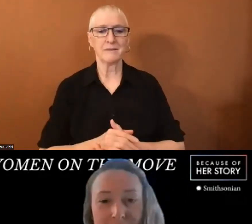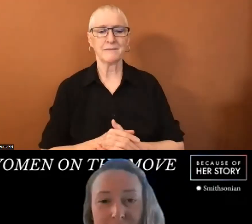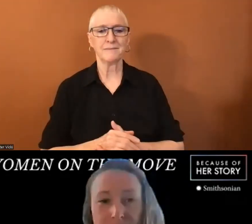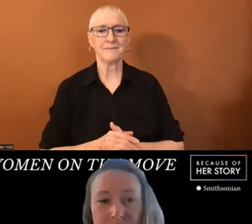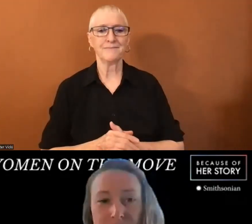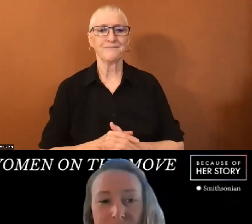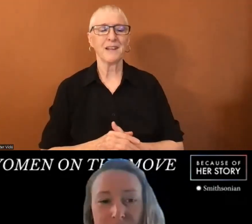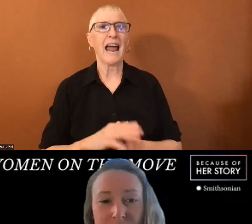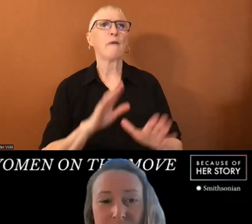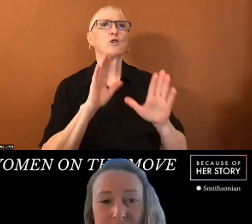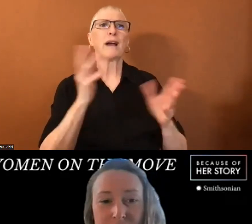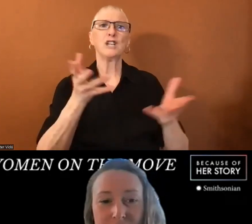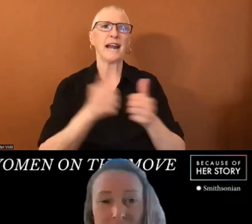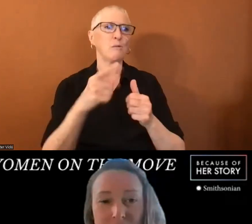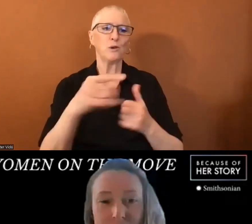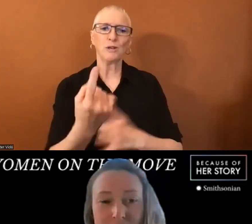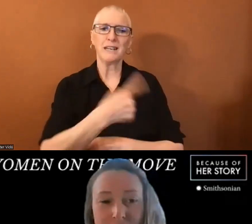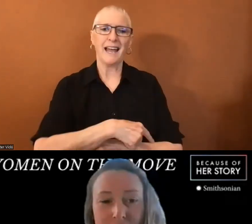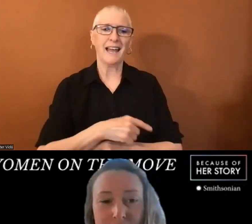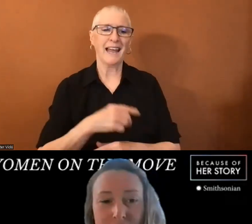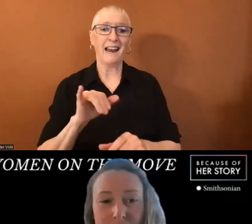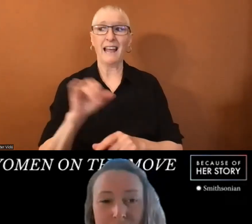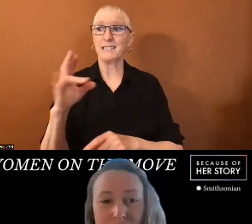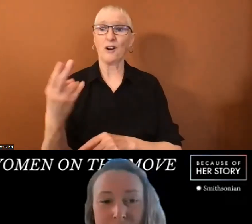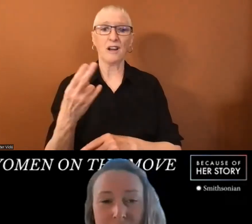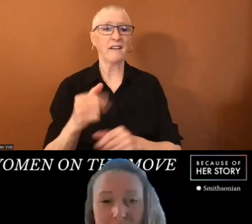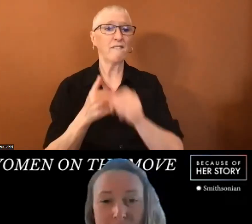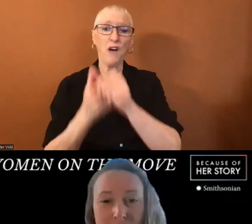Kim: It was great chatting with you all today and as Sarah said just follow your passion and do what makes you happy.